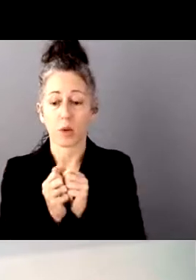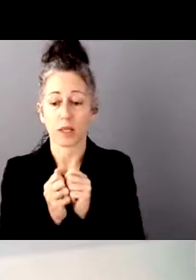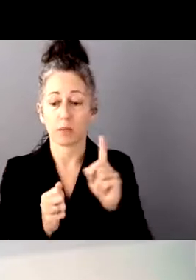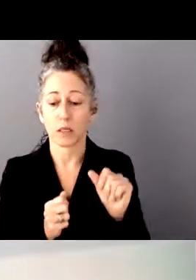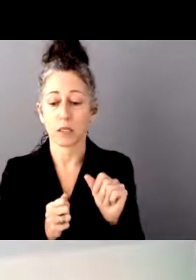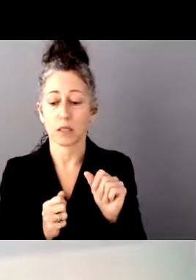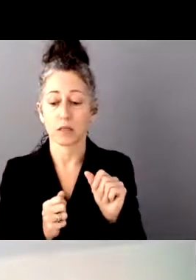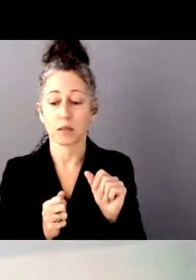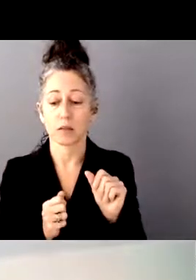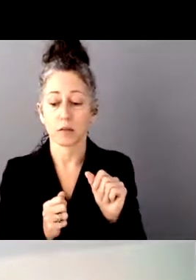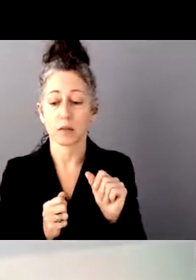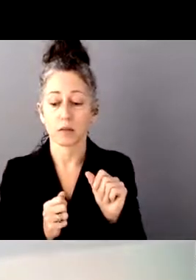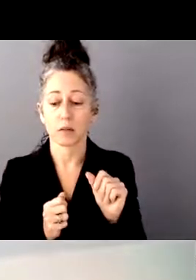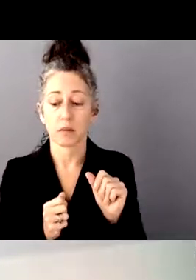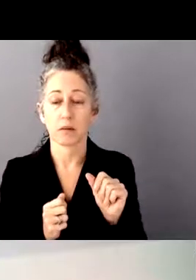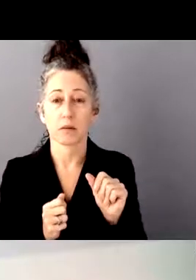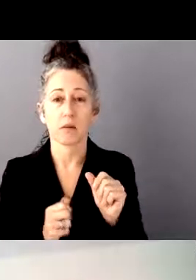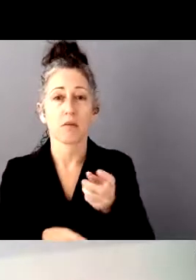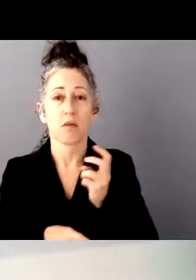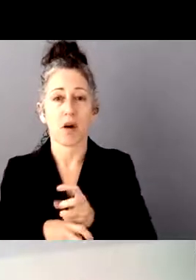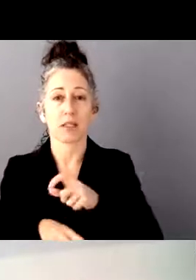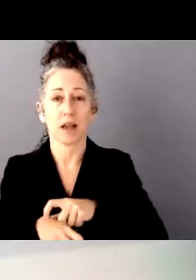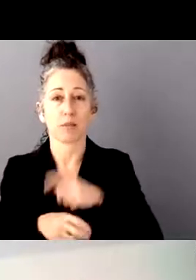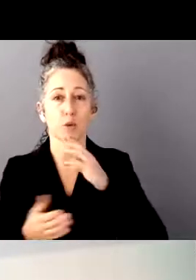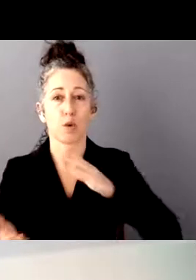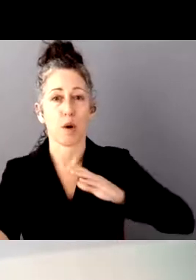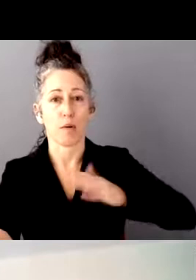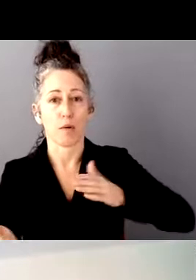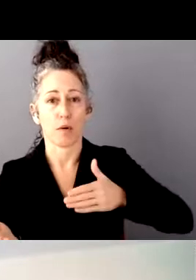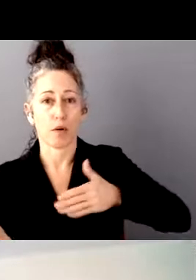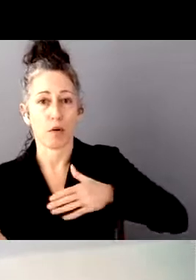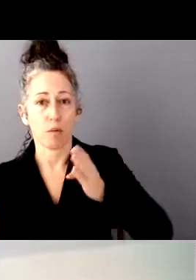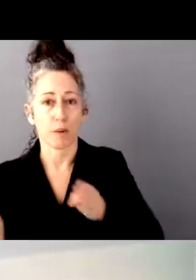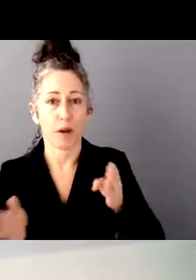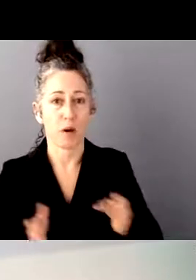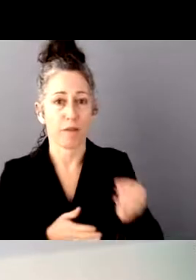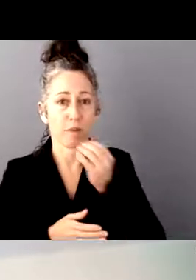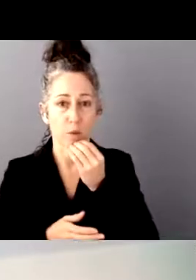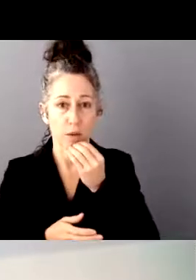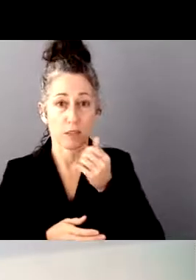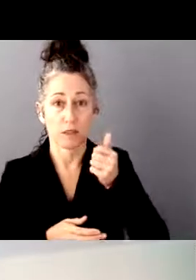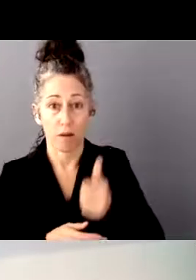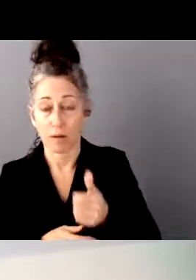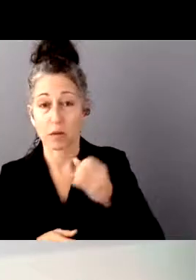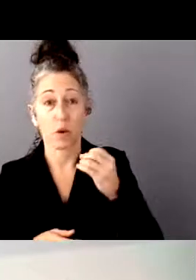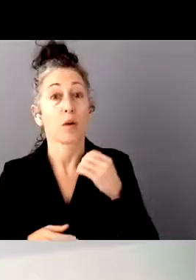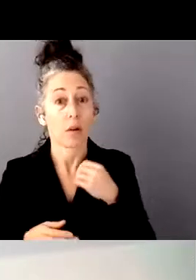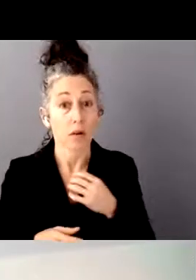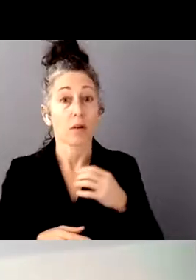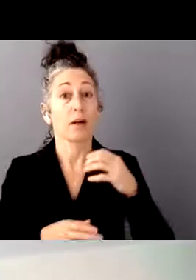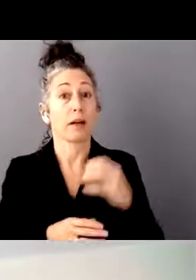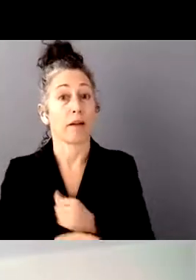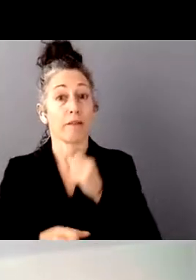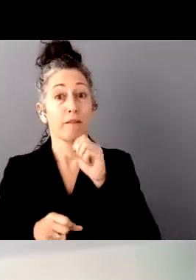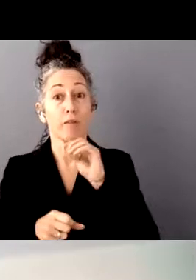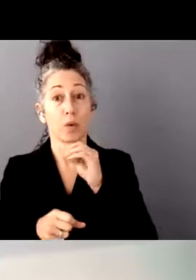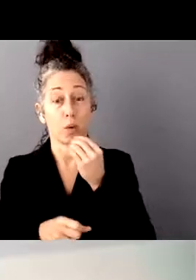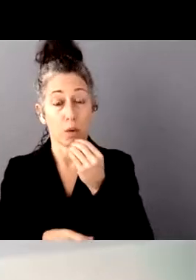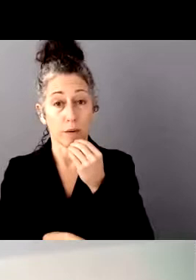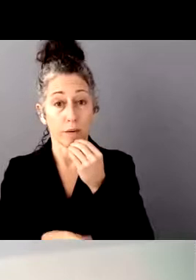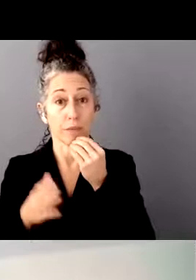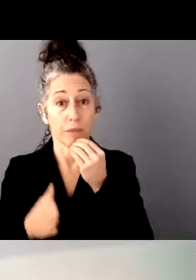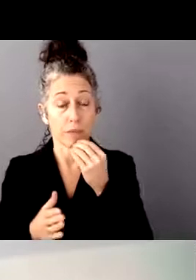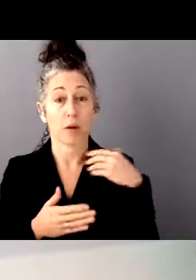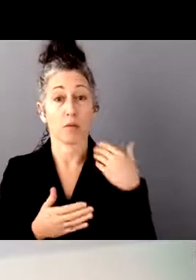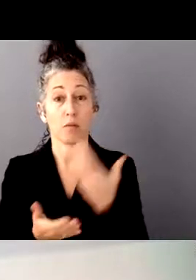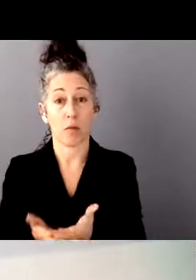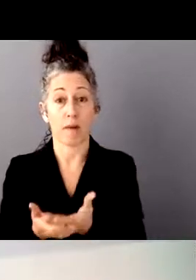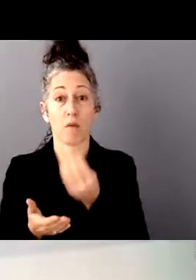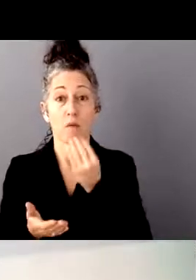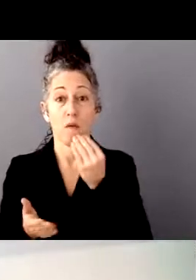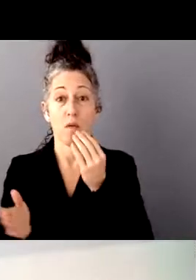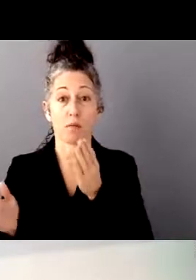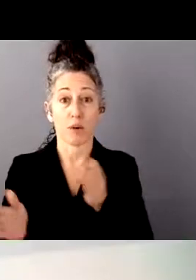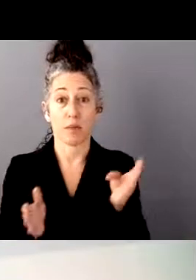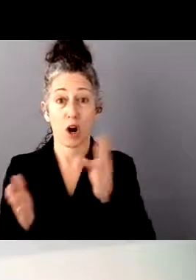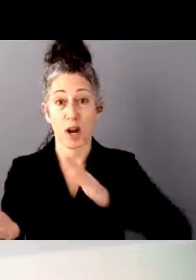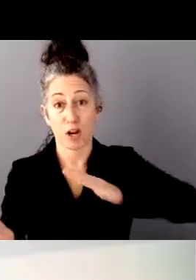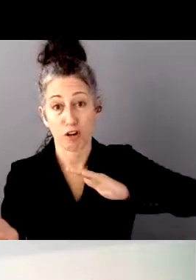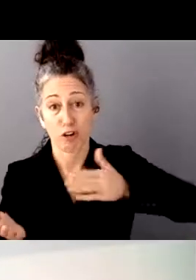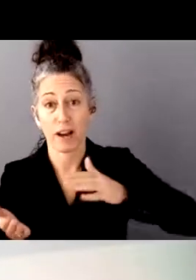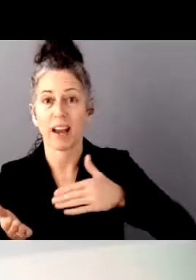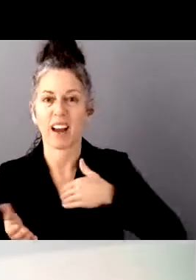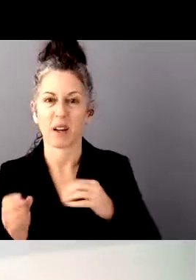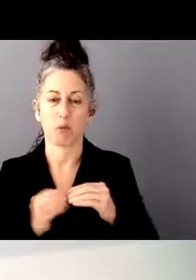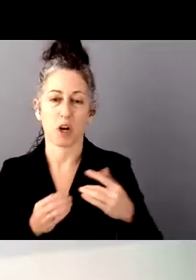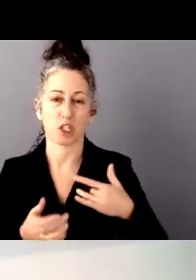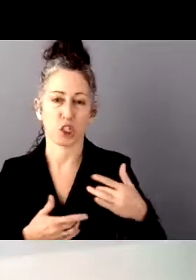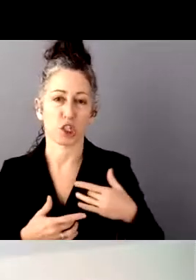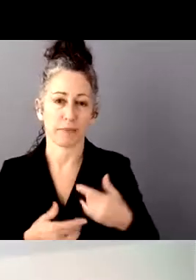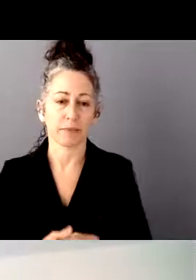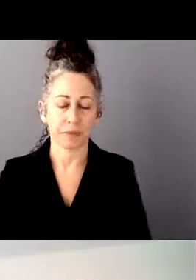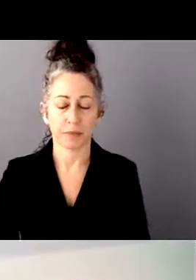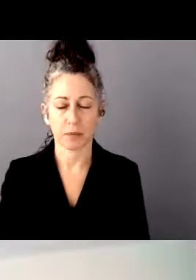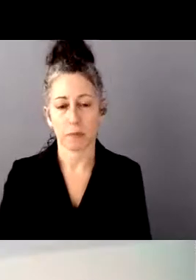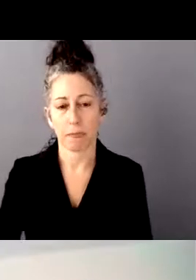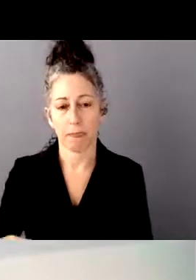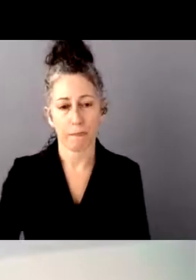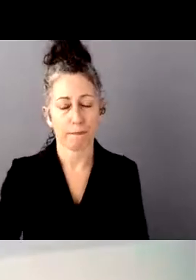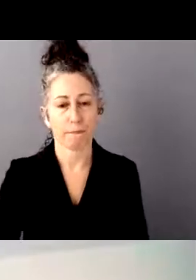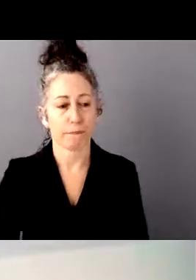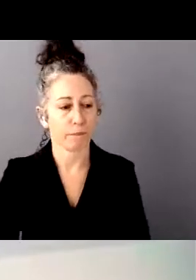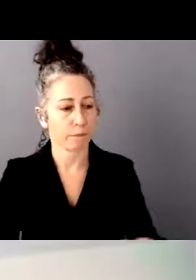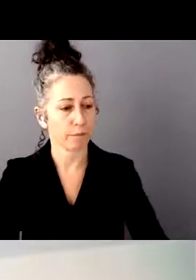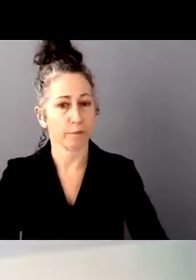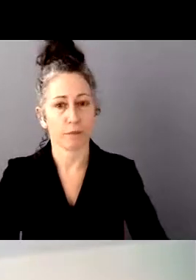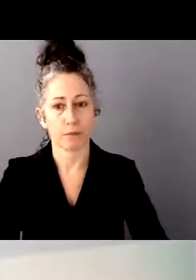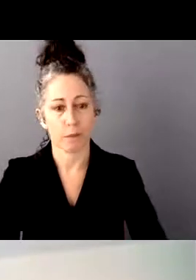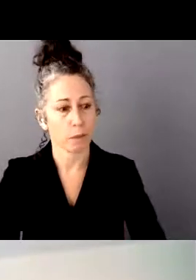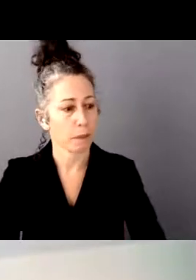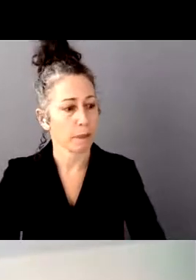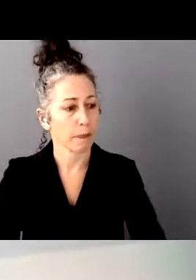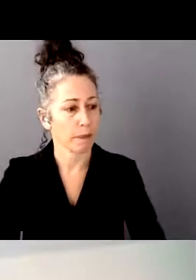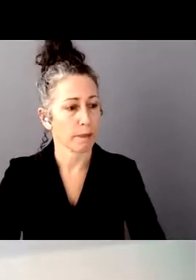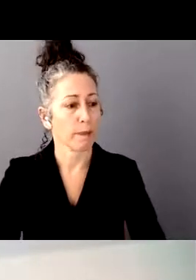were more likely to report that they had difficulty preparing any food they obtained from the food program or pantry. So, once they were able to obtain the food, preparing it at home was more of a concern.